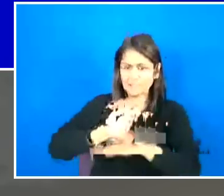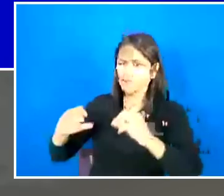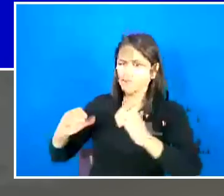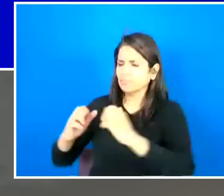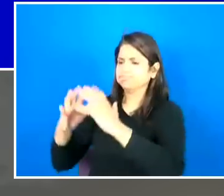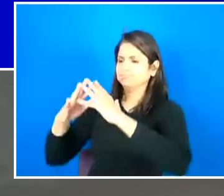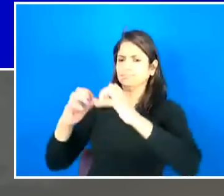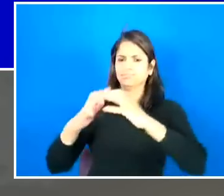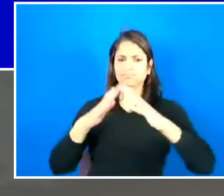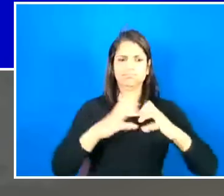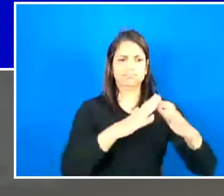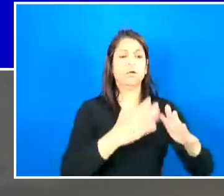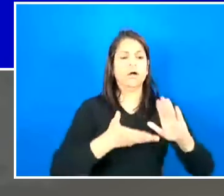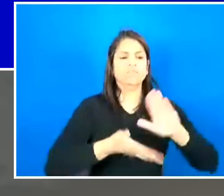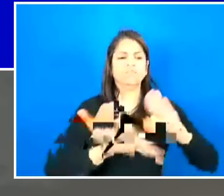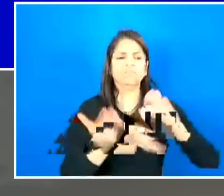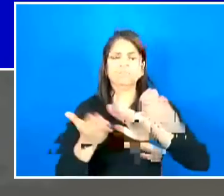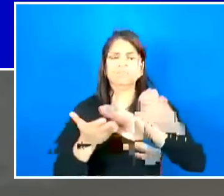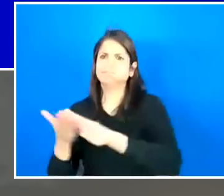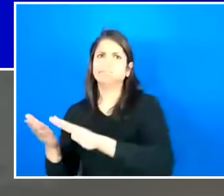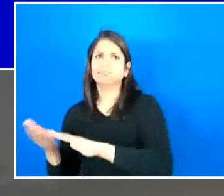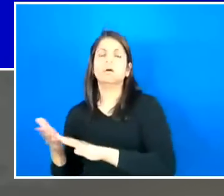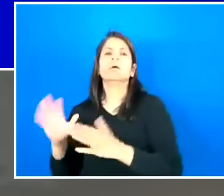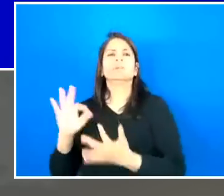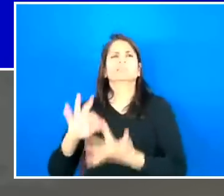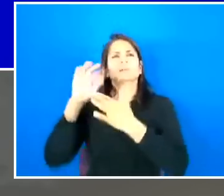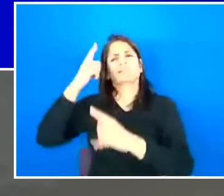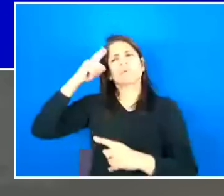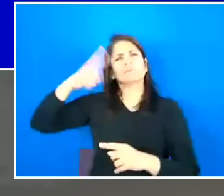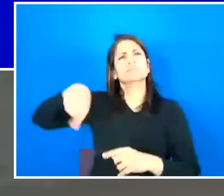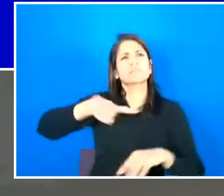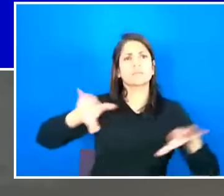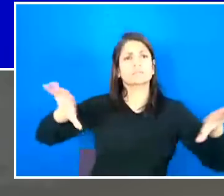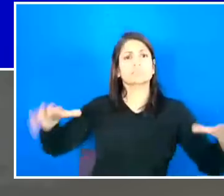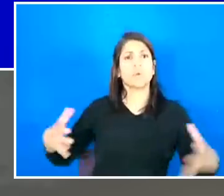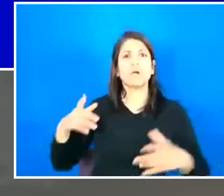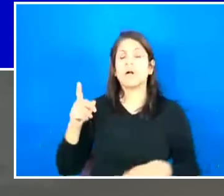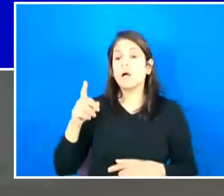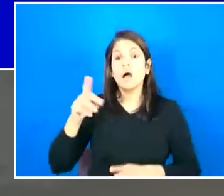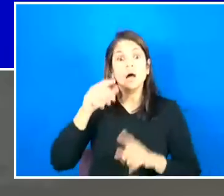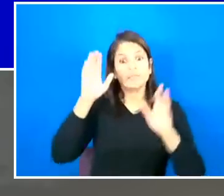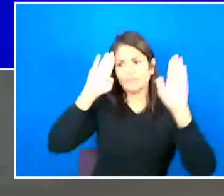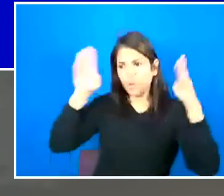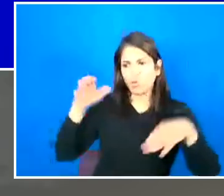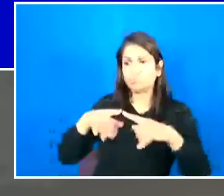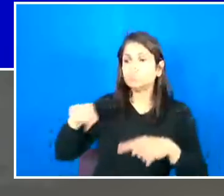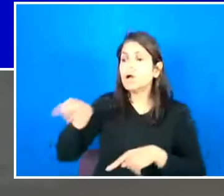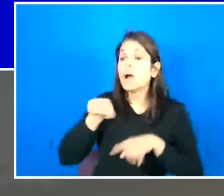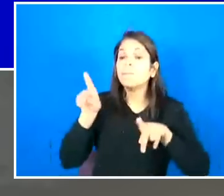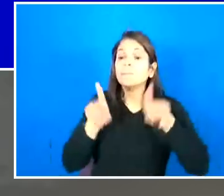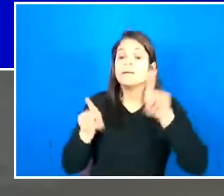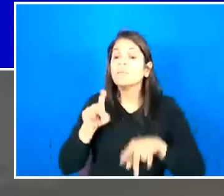COMMUNITY CREDIT UNIONS AND OTHER SOURCES OF FINANCING TO BUSINESSES AND COMMUNITIES OF COLOR THAT HAVE ORF A LONG TIME